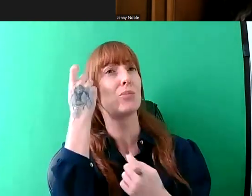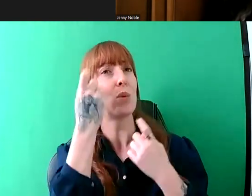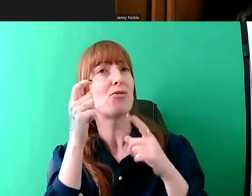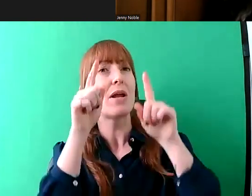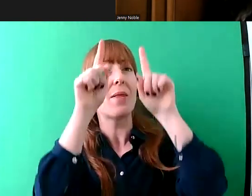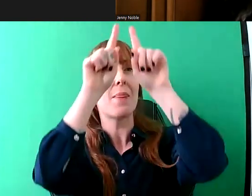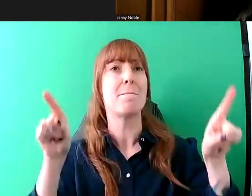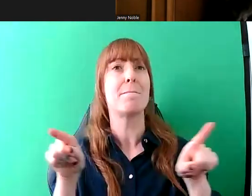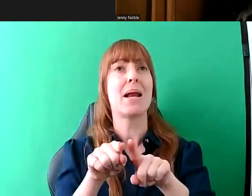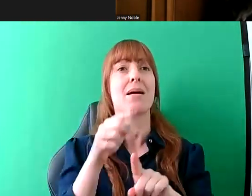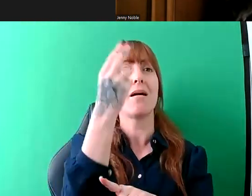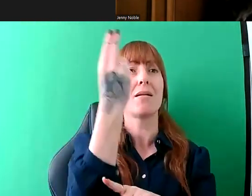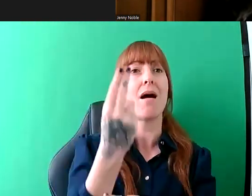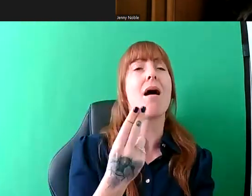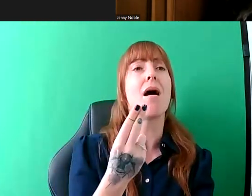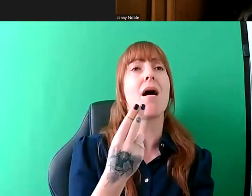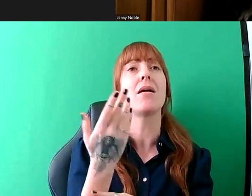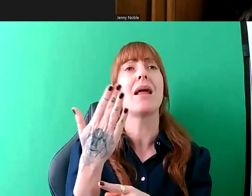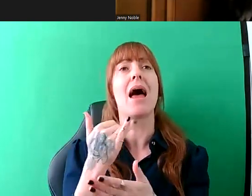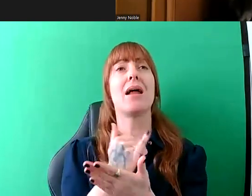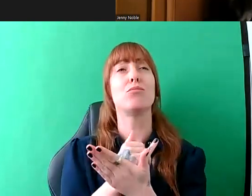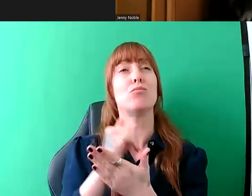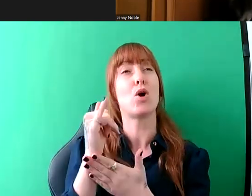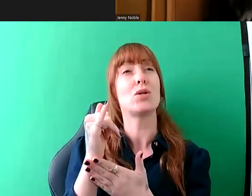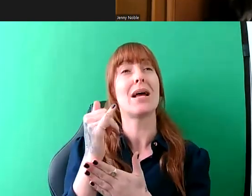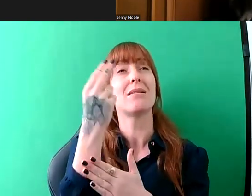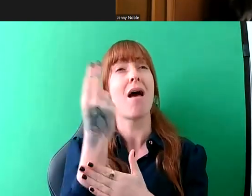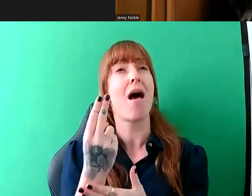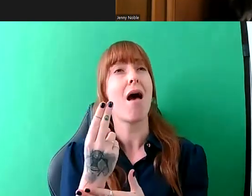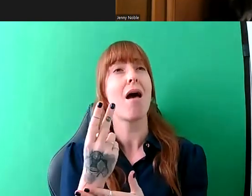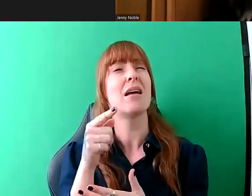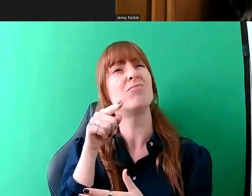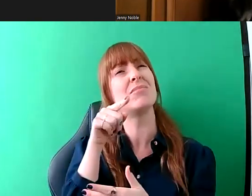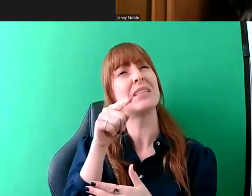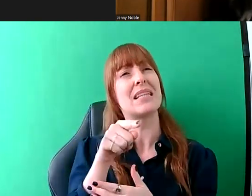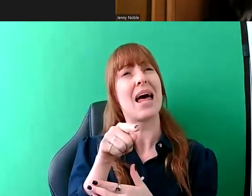that you were talking about, in protest art, whether you'd consider that Outsider Art possibly?